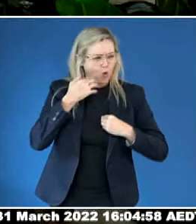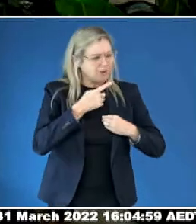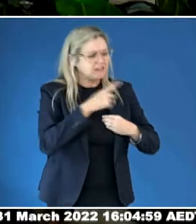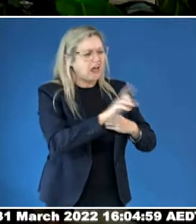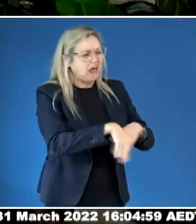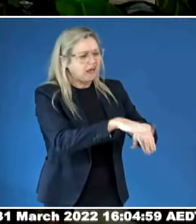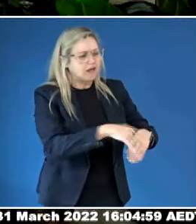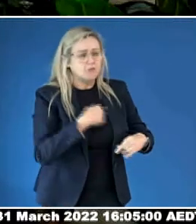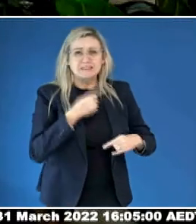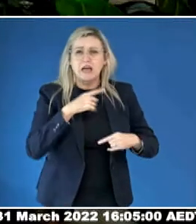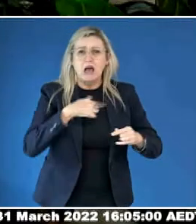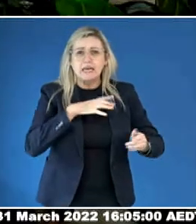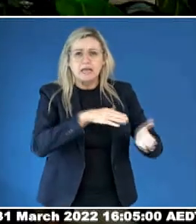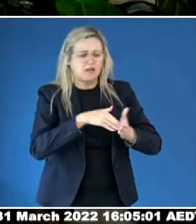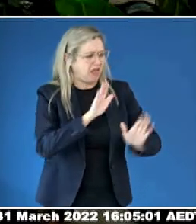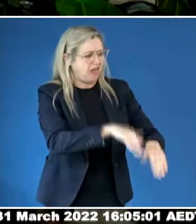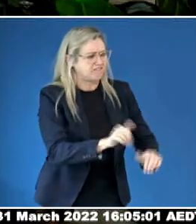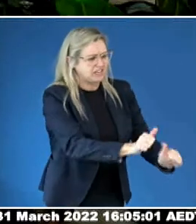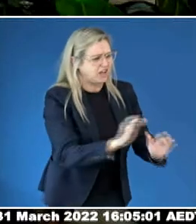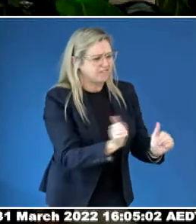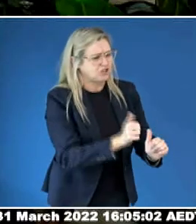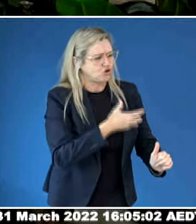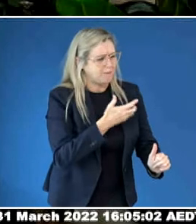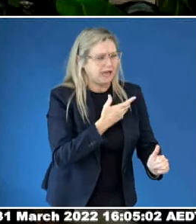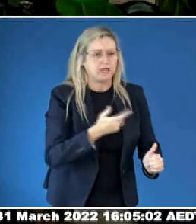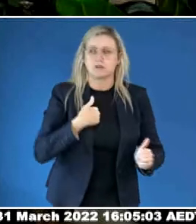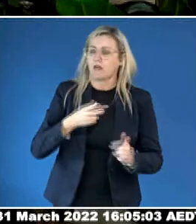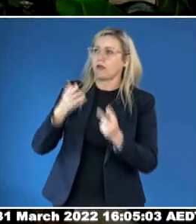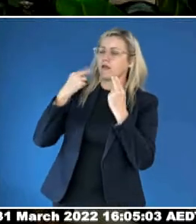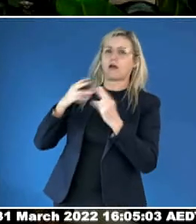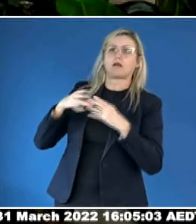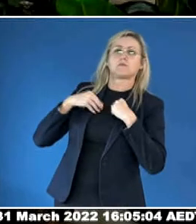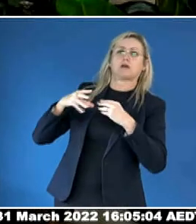You can also see there's another quote on screen from another member, but there are so